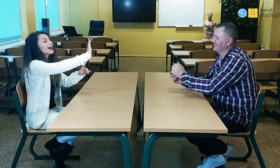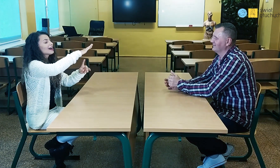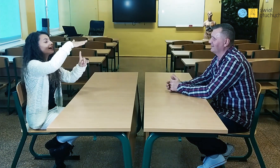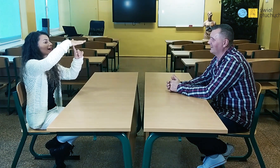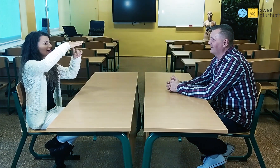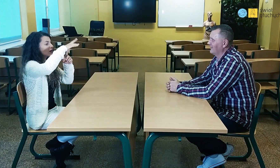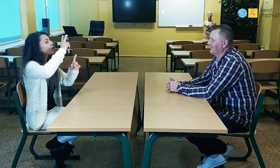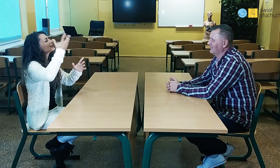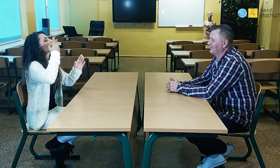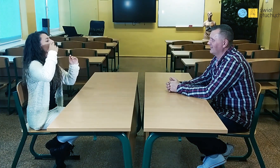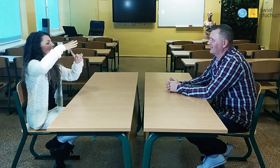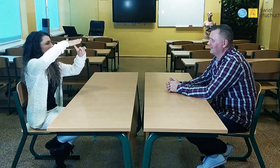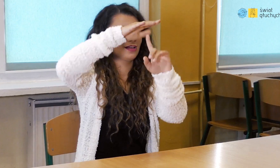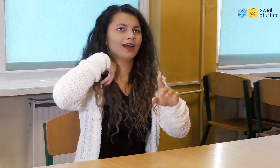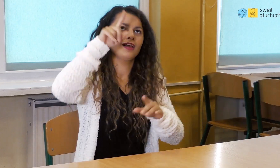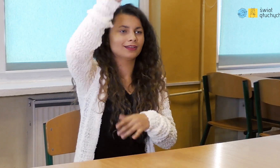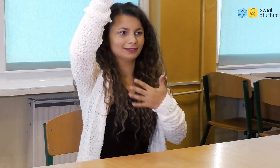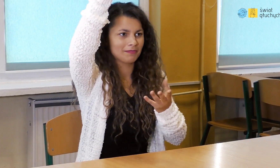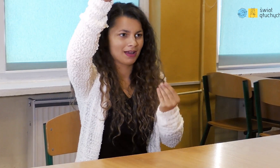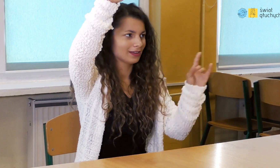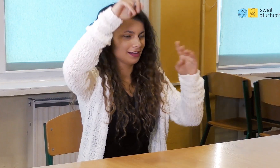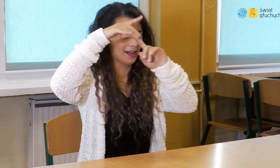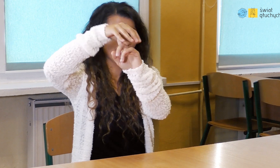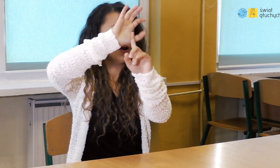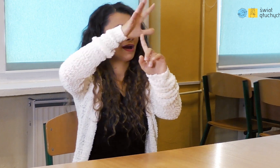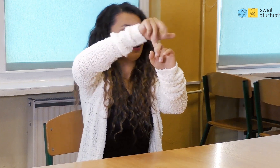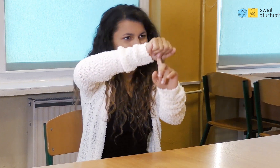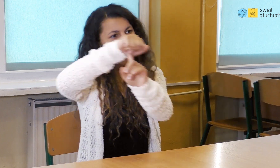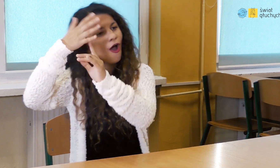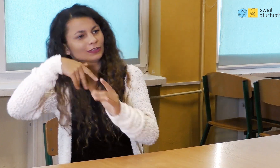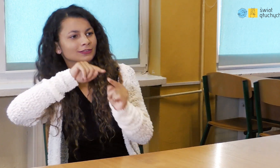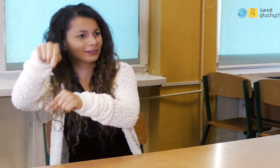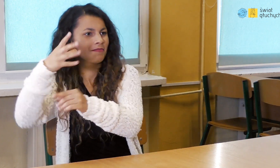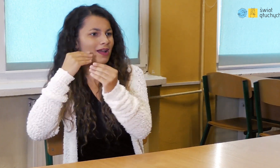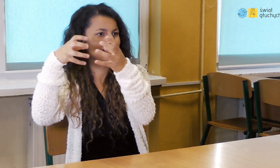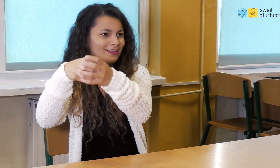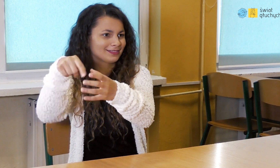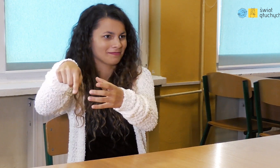For example, when someone came up with an idea, they would shout "Finger Under the Booth!" The person who managed to put their finger under the booth was chosen to join the group activity.